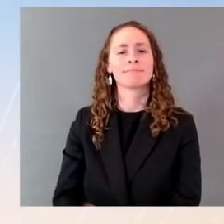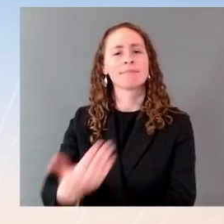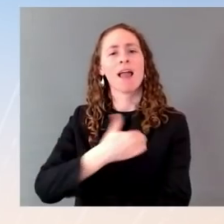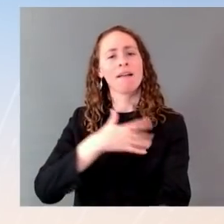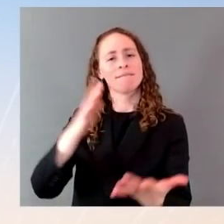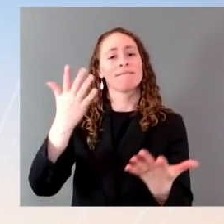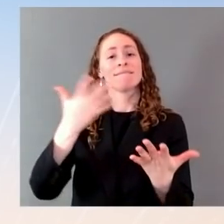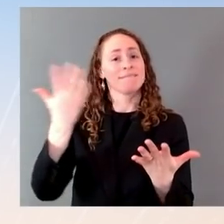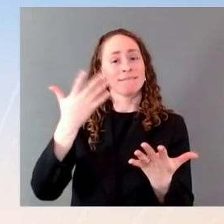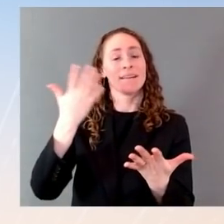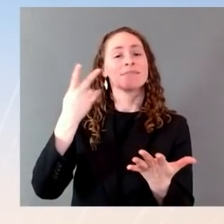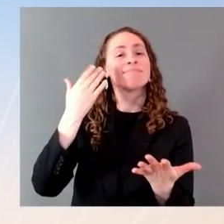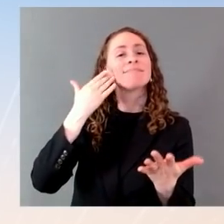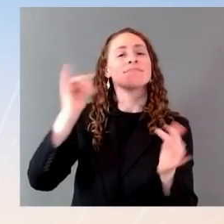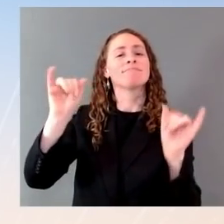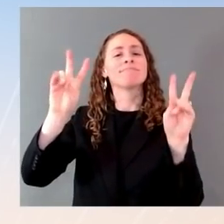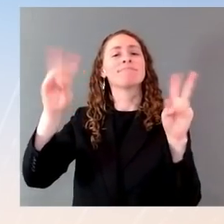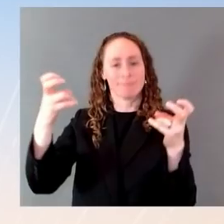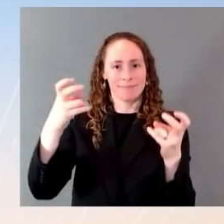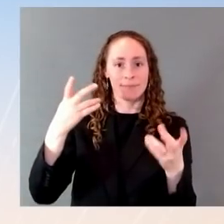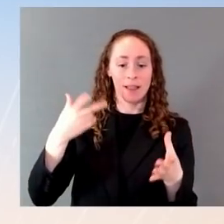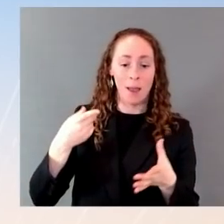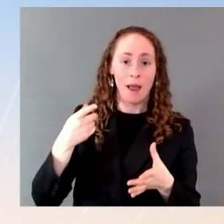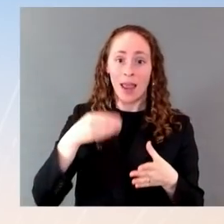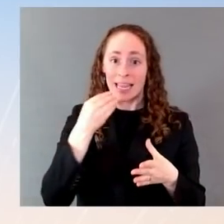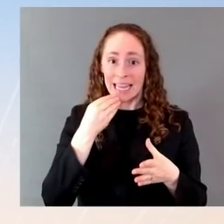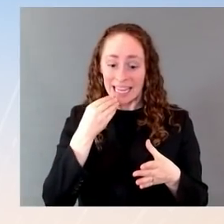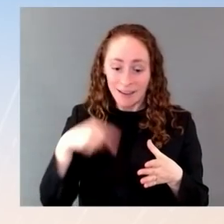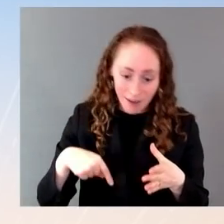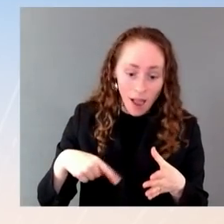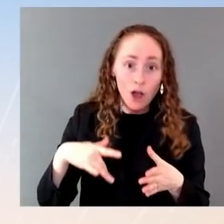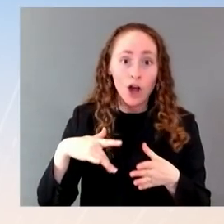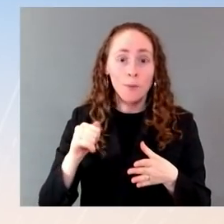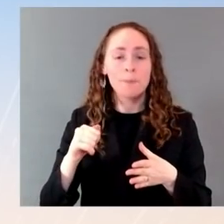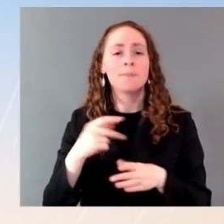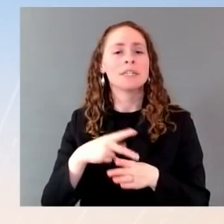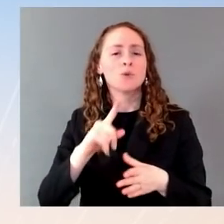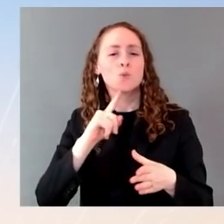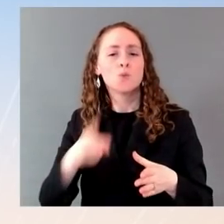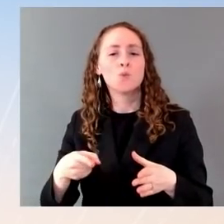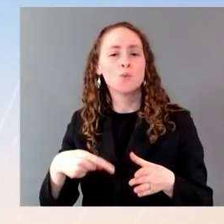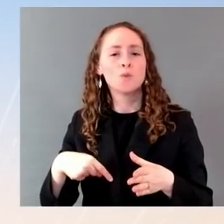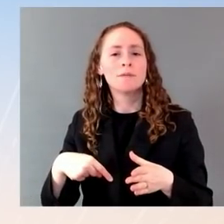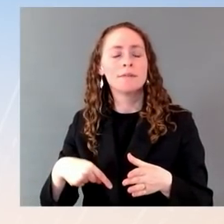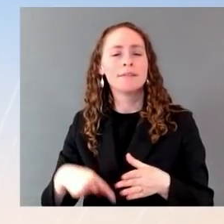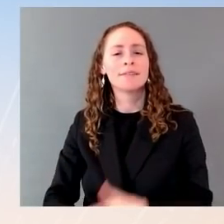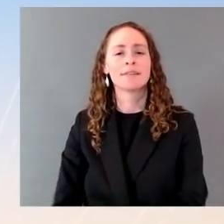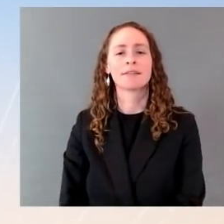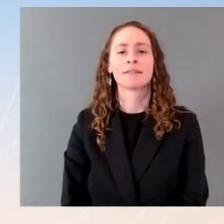it is on what their actions are. And we would like, of course, to see them deescalate and, most importantly, not to invade.